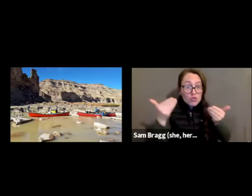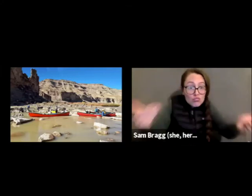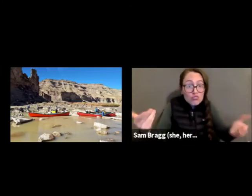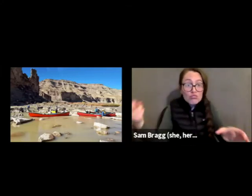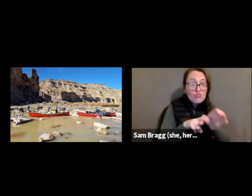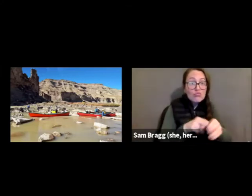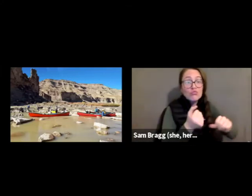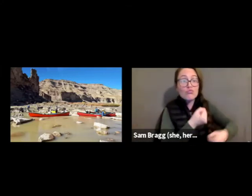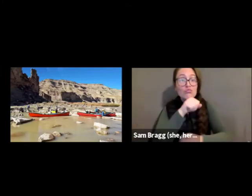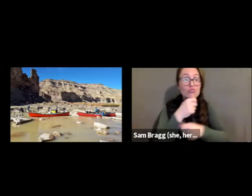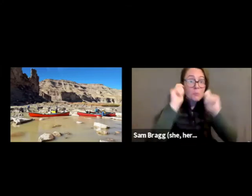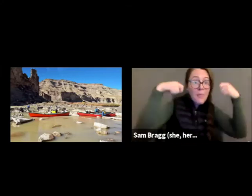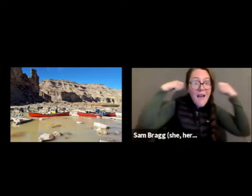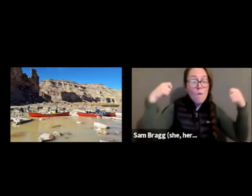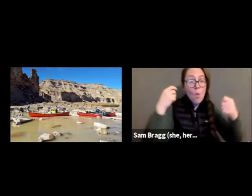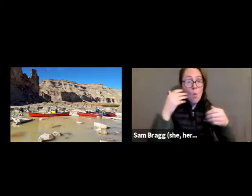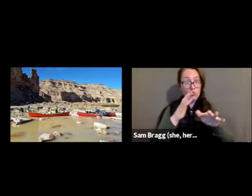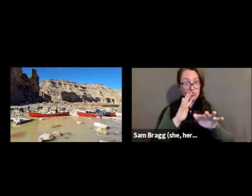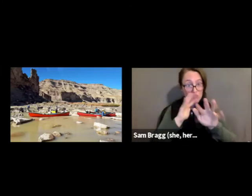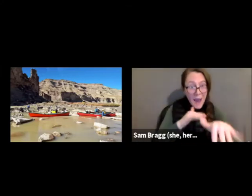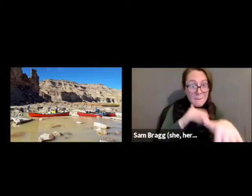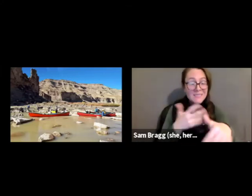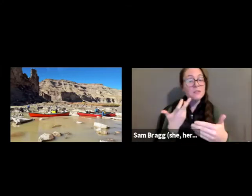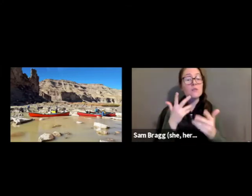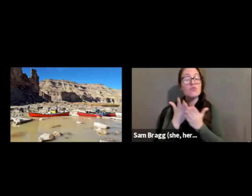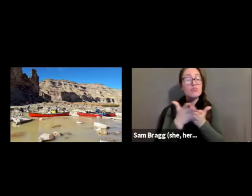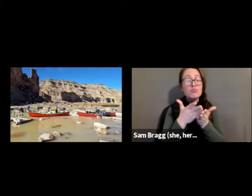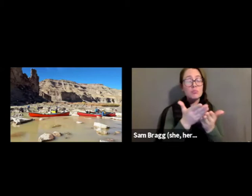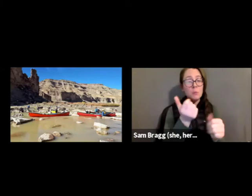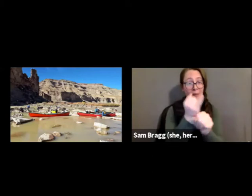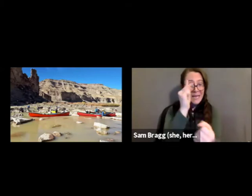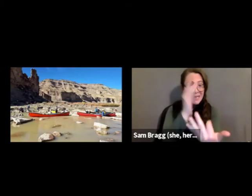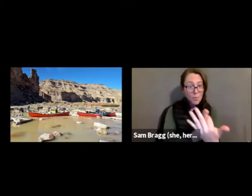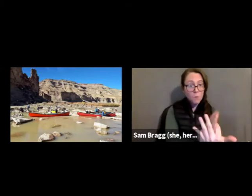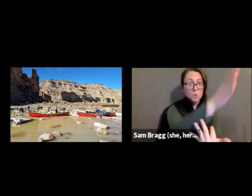a powerful moment because she was willing to try this experience. She was willing to discount one